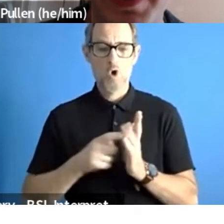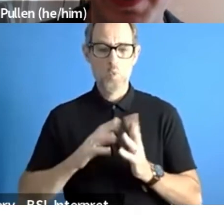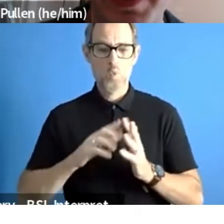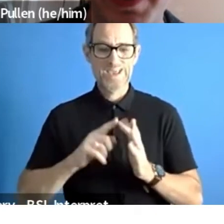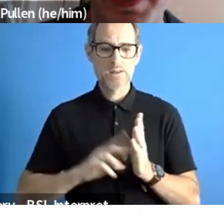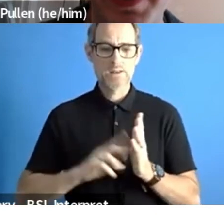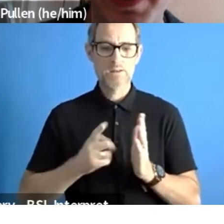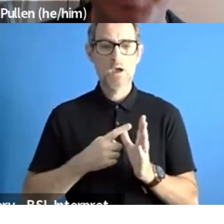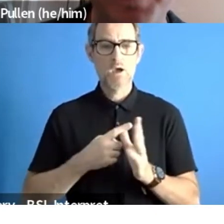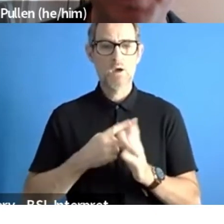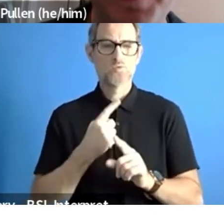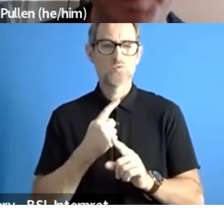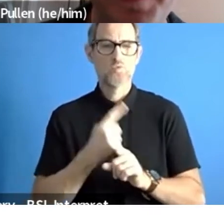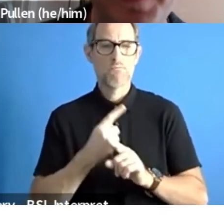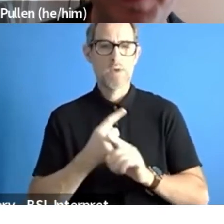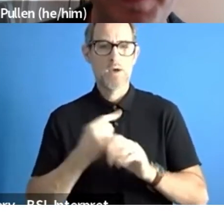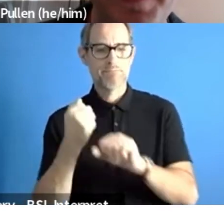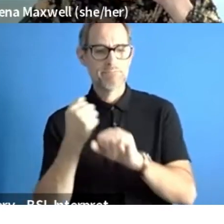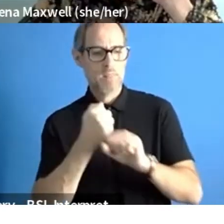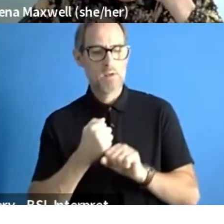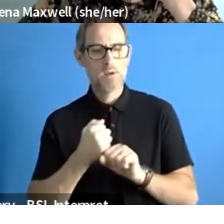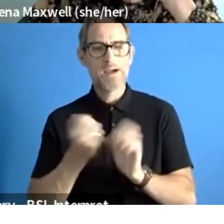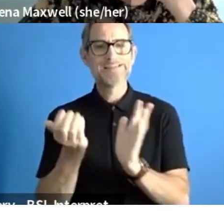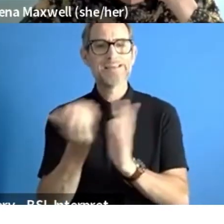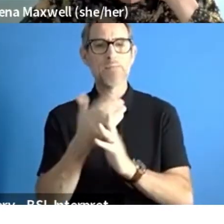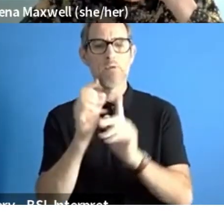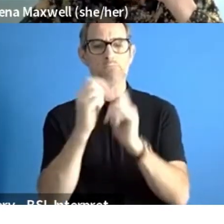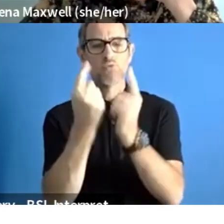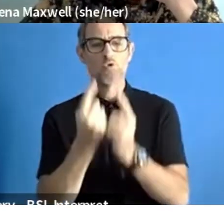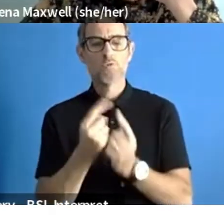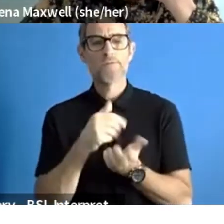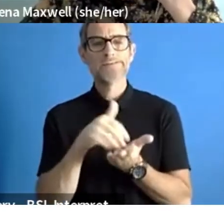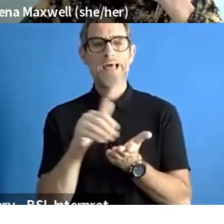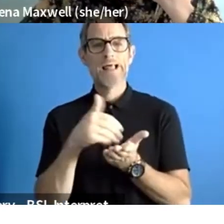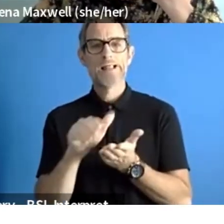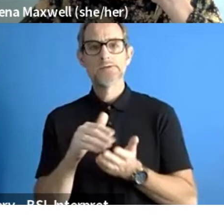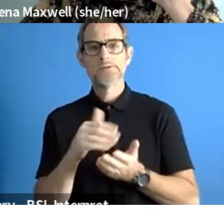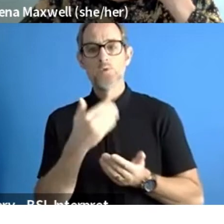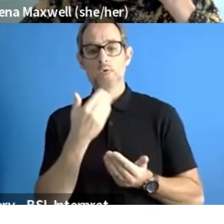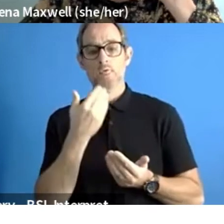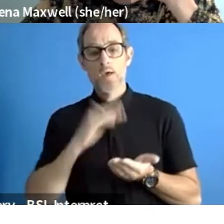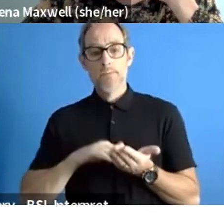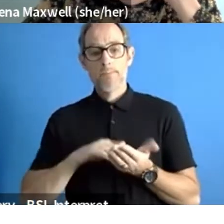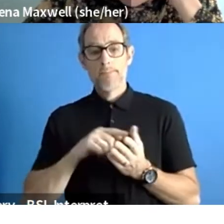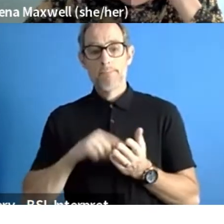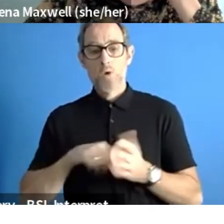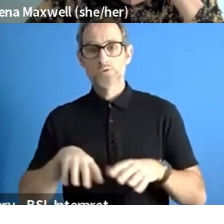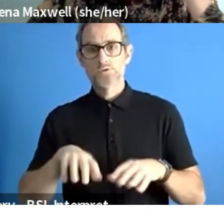building accessible products to sell. Thanks, Matt. I want to start by thanking Citizens Advice for